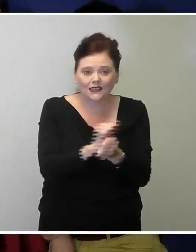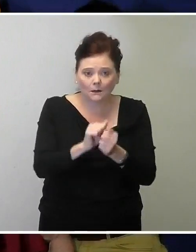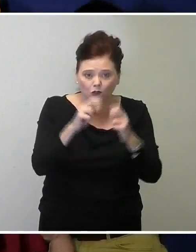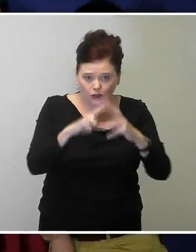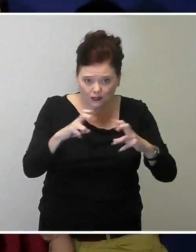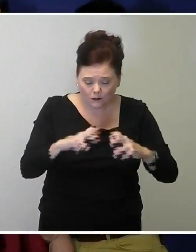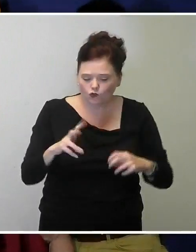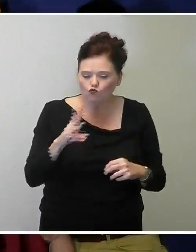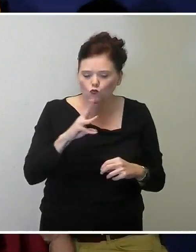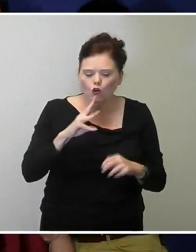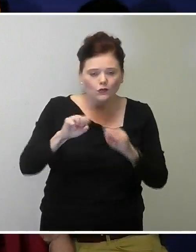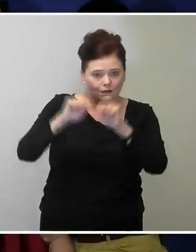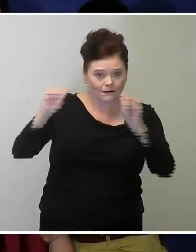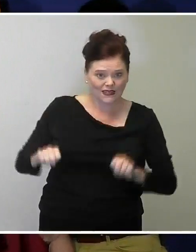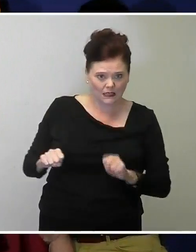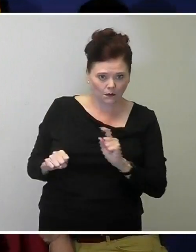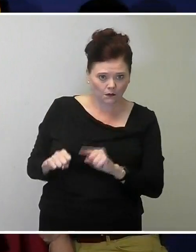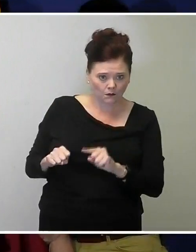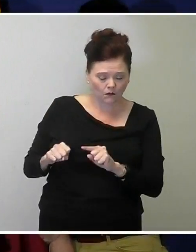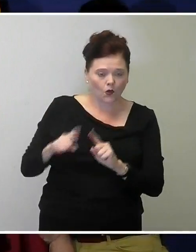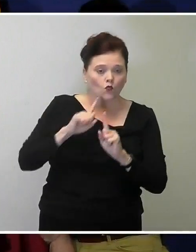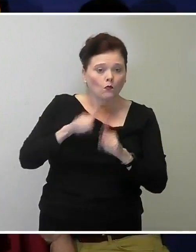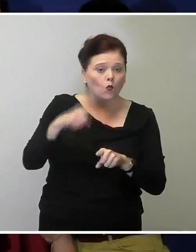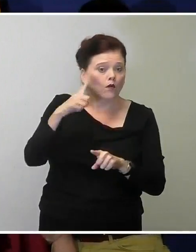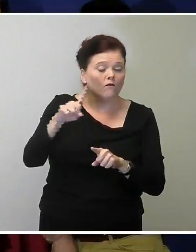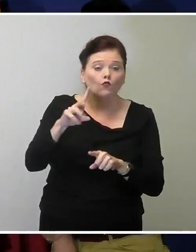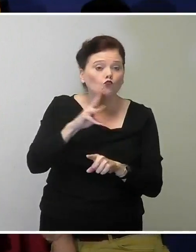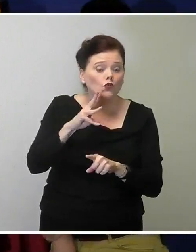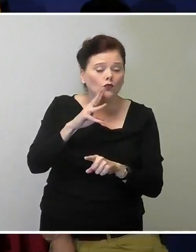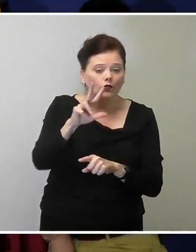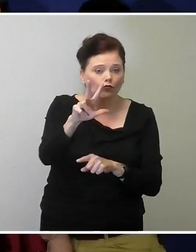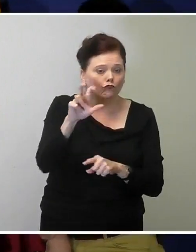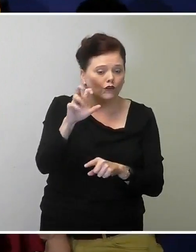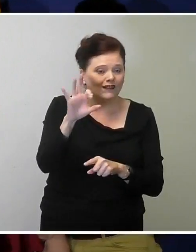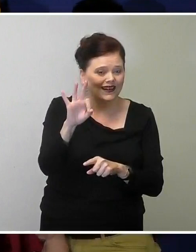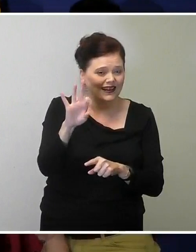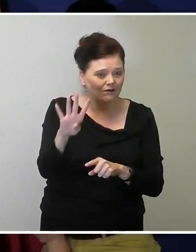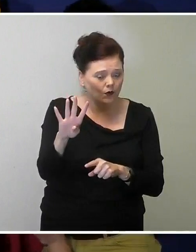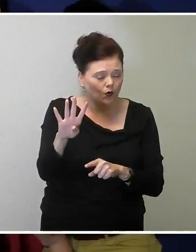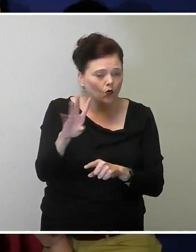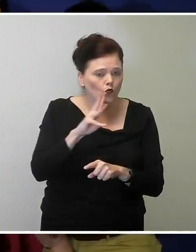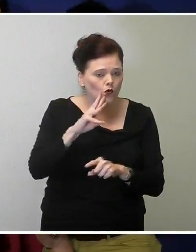TWO REPORTING NO POWER. WE CONTINUE OUR DAMAGE